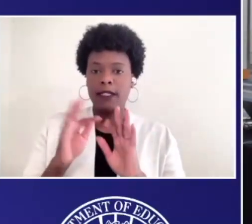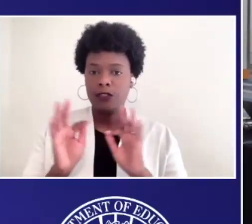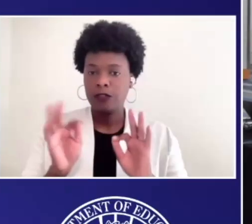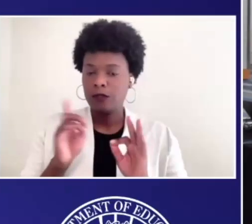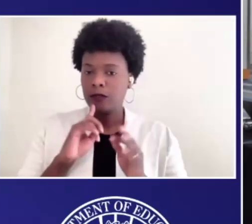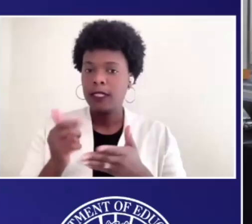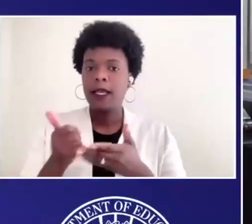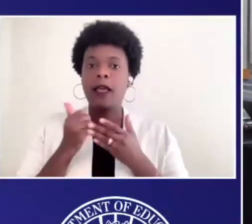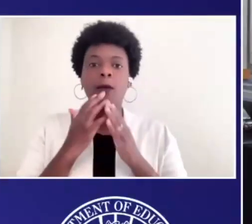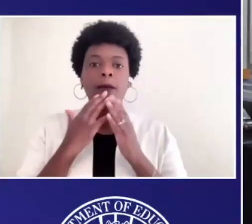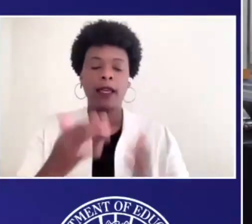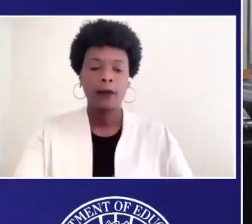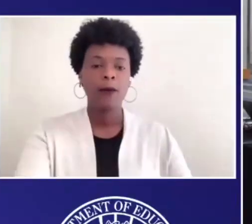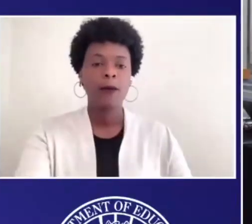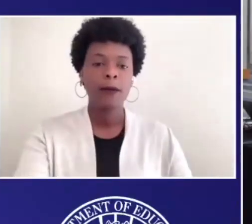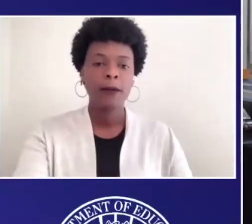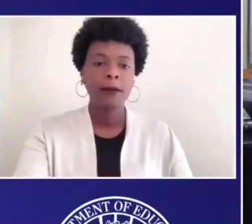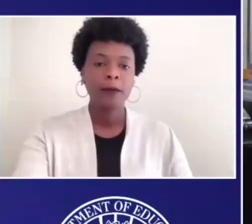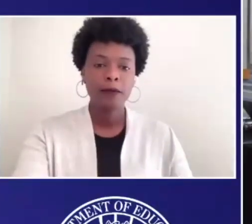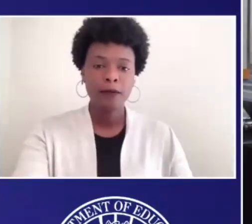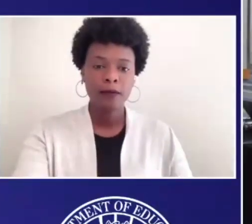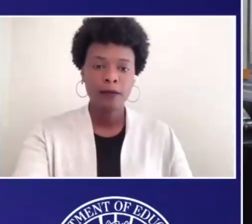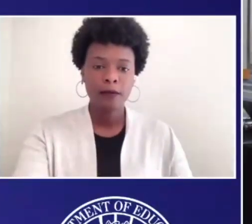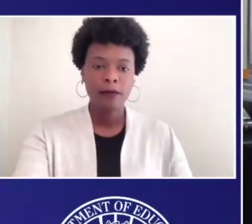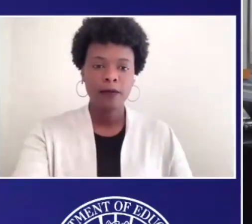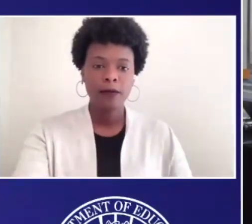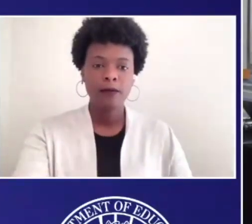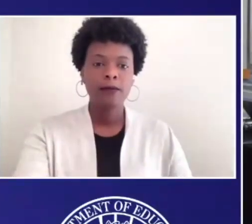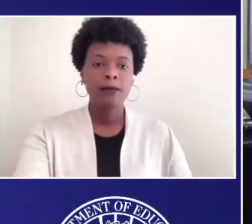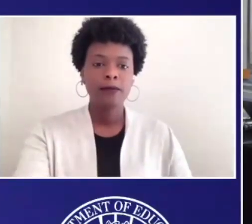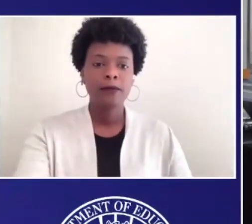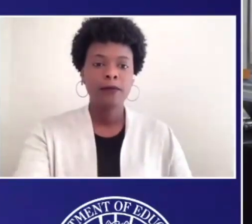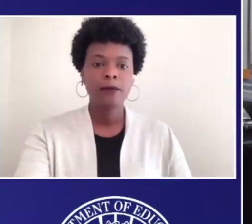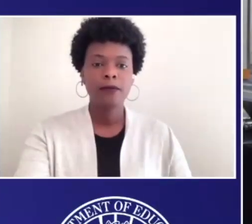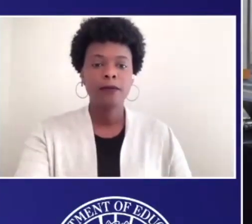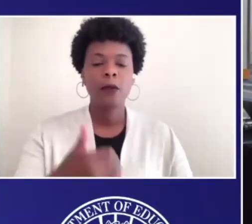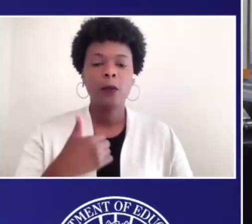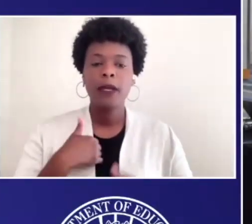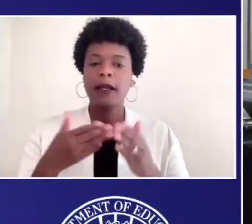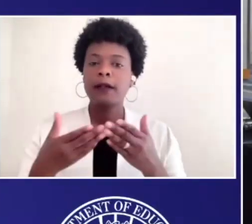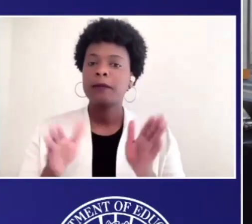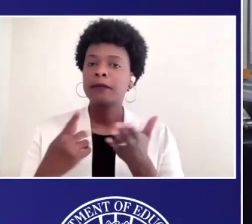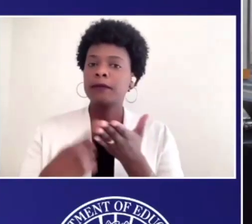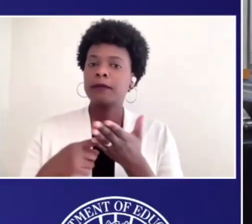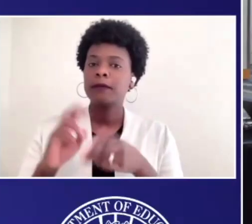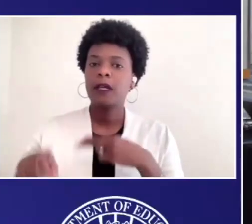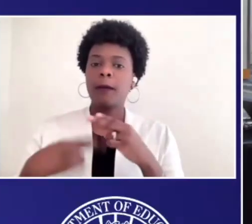Thank you. And we just had general discussion about the impact of seeing the